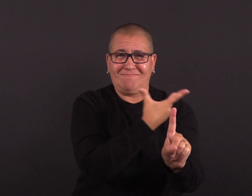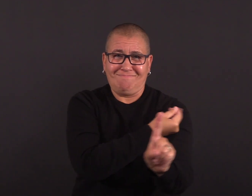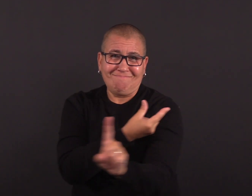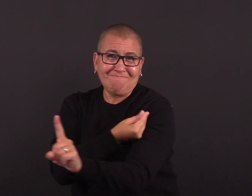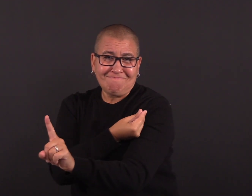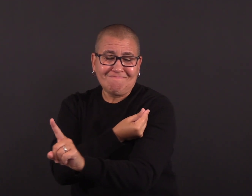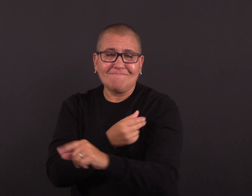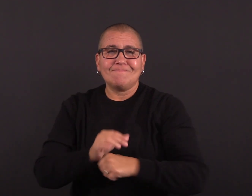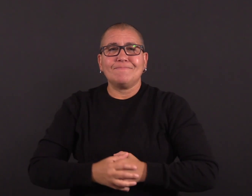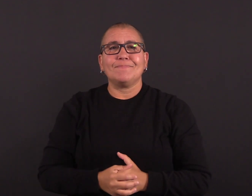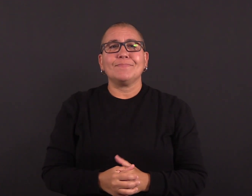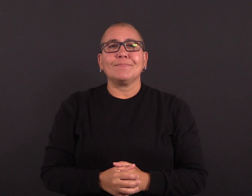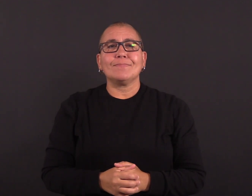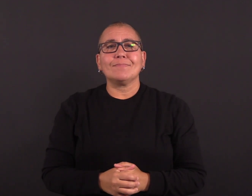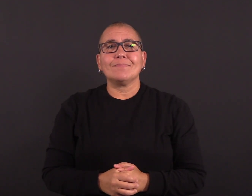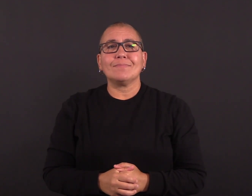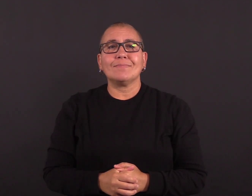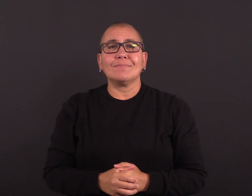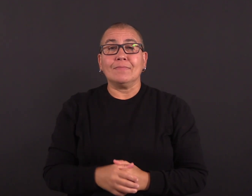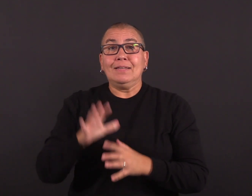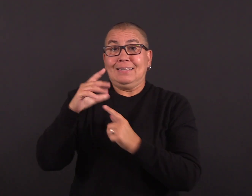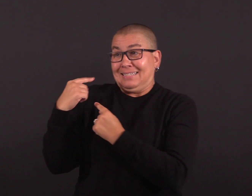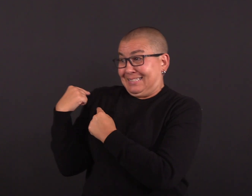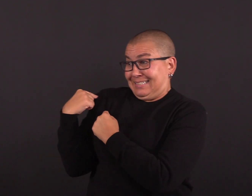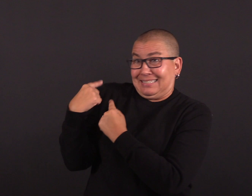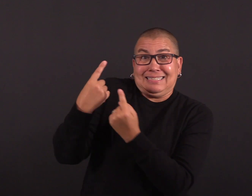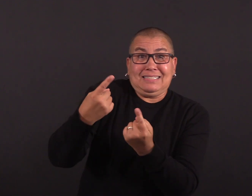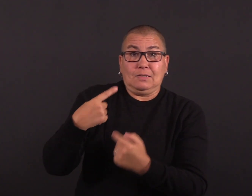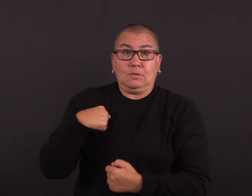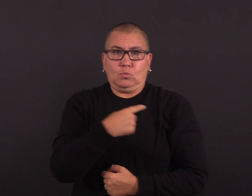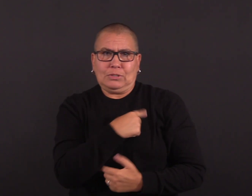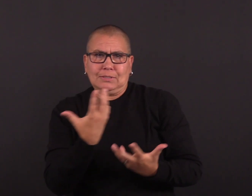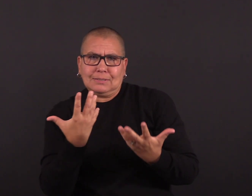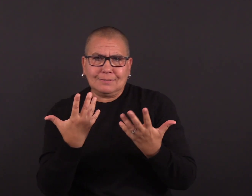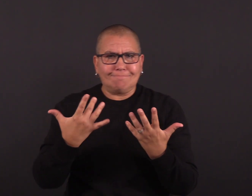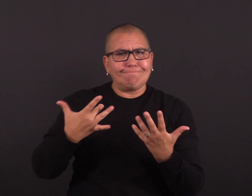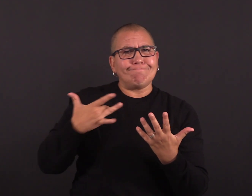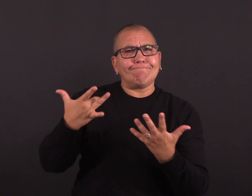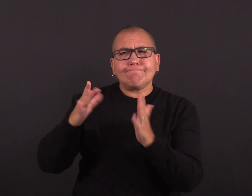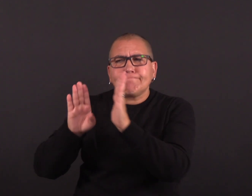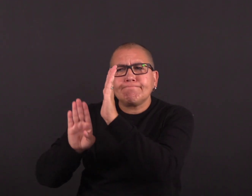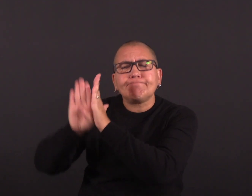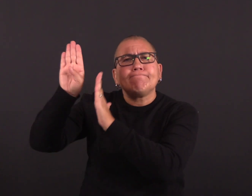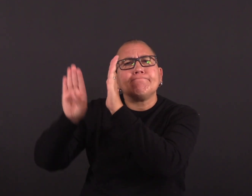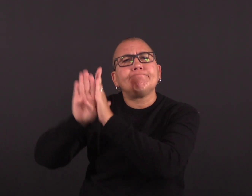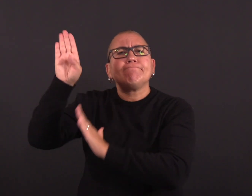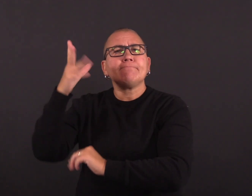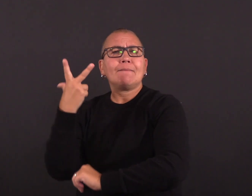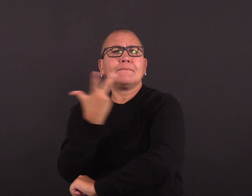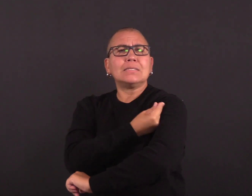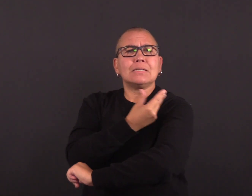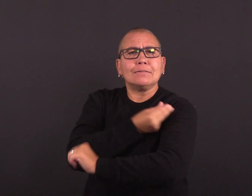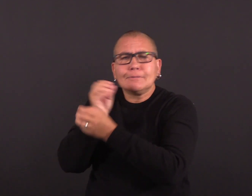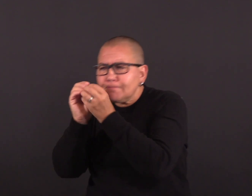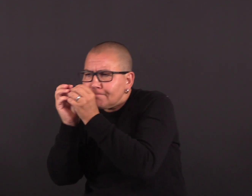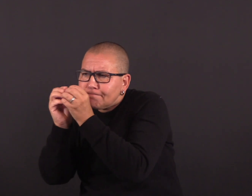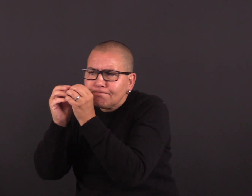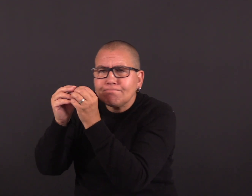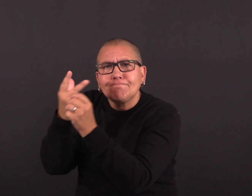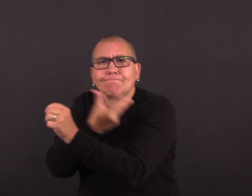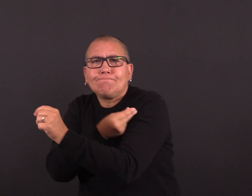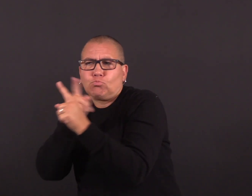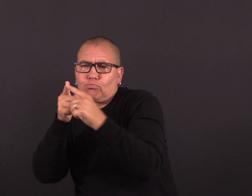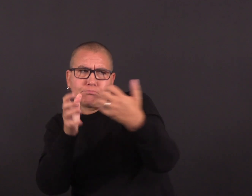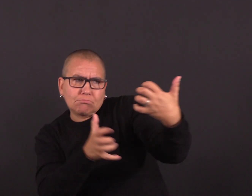versions appear to offer strong protection against severe illness, hospitalization and death but